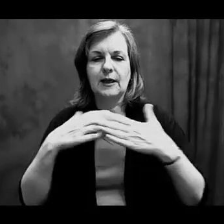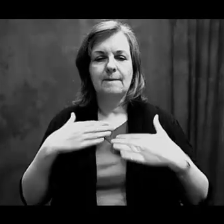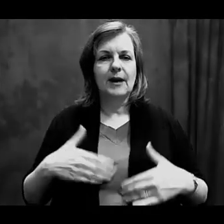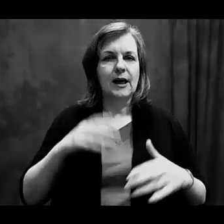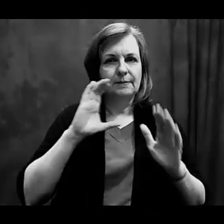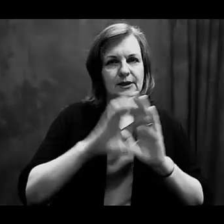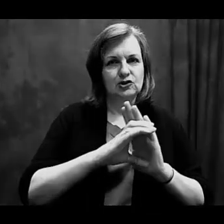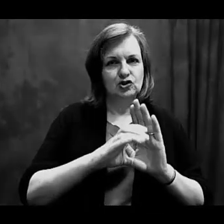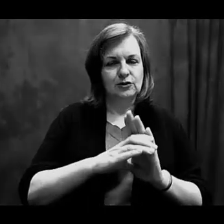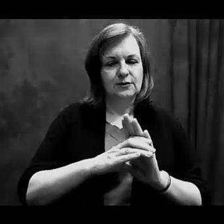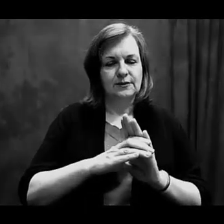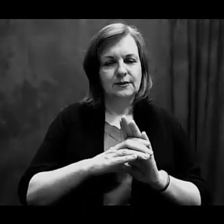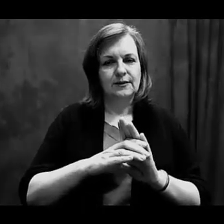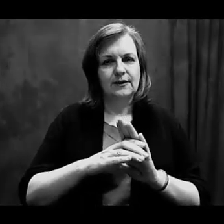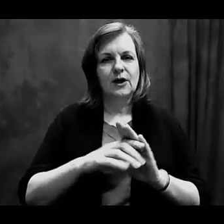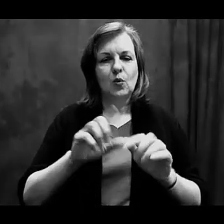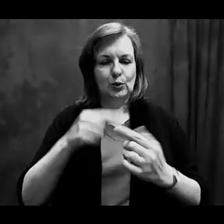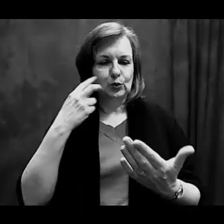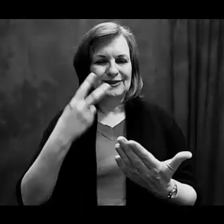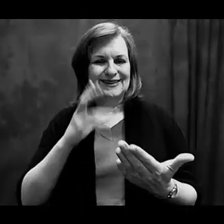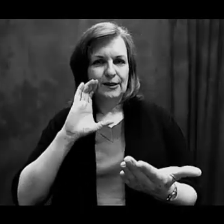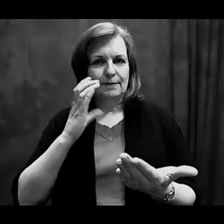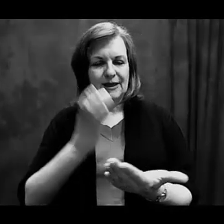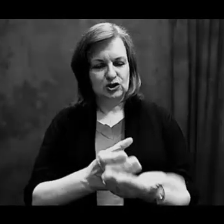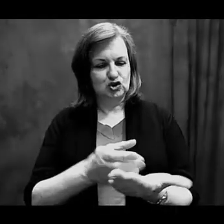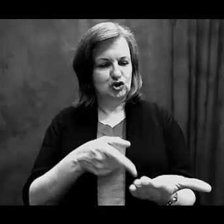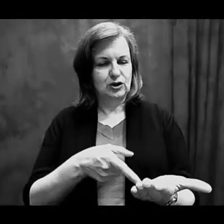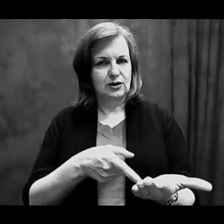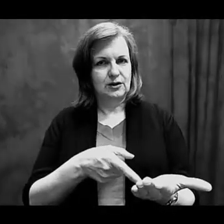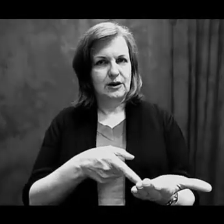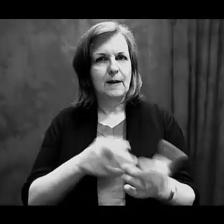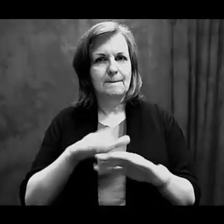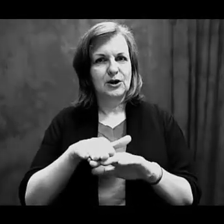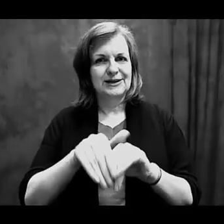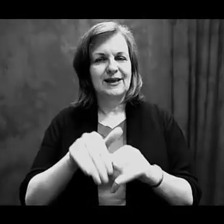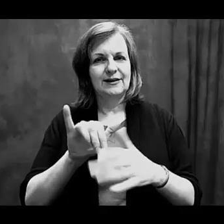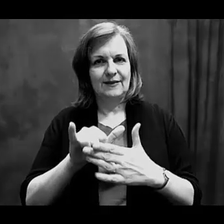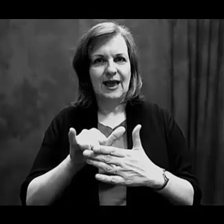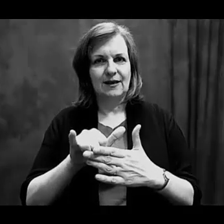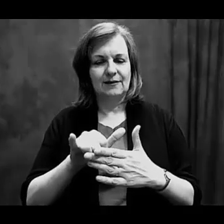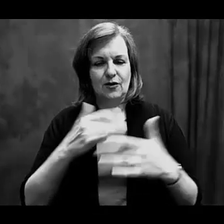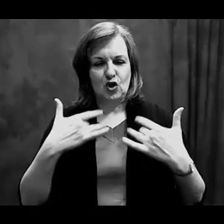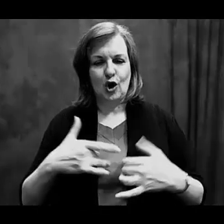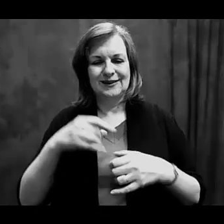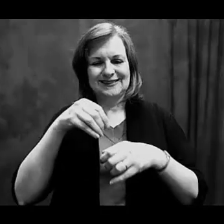heart diagram and body diagram pictures you have to pretend that this heart is in an